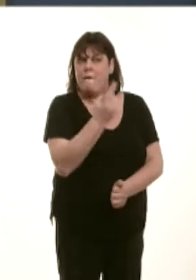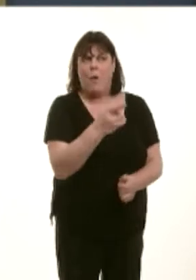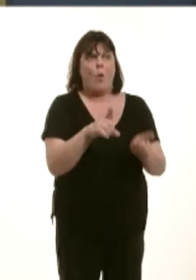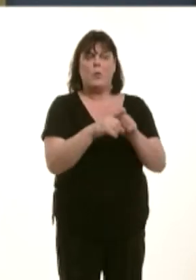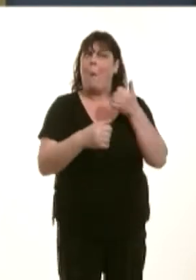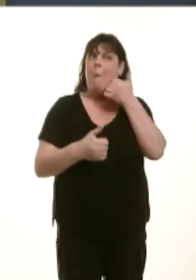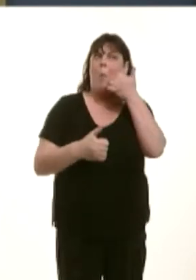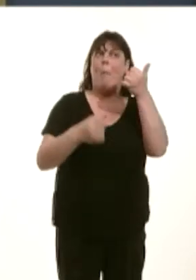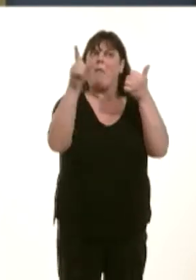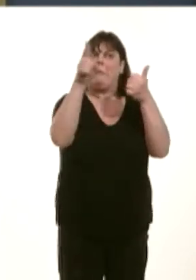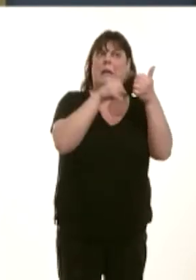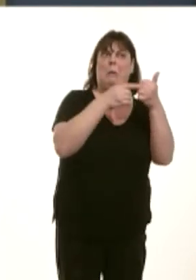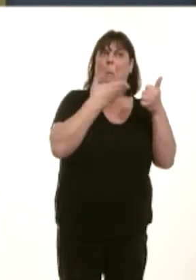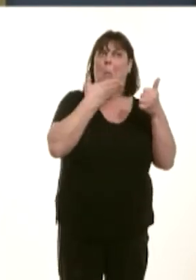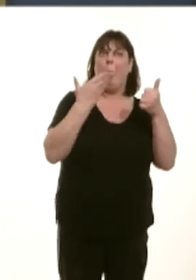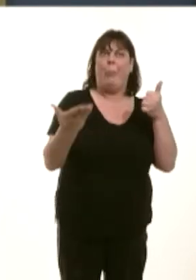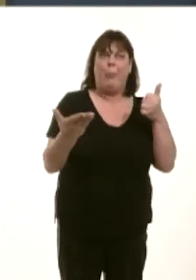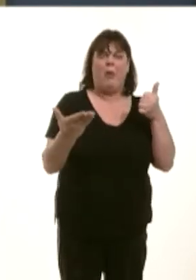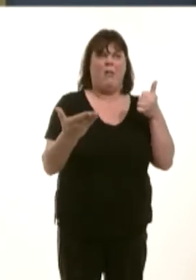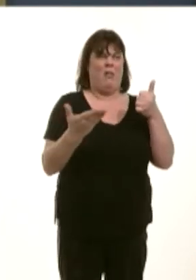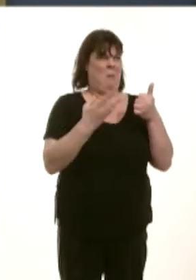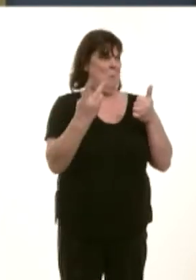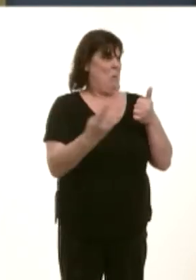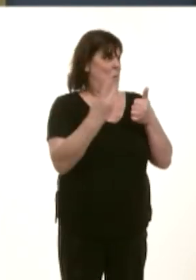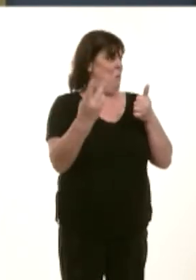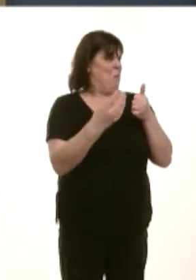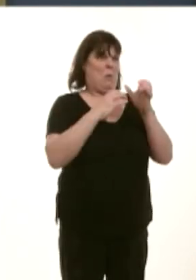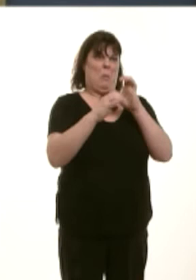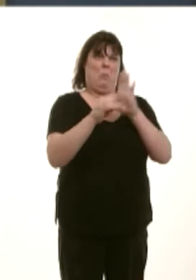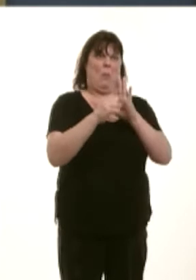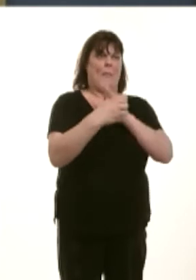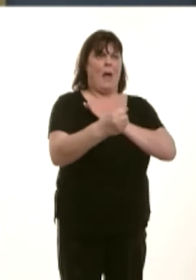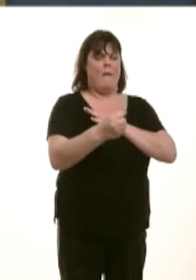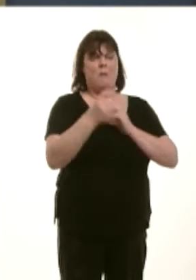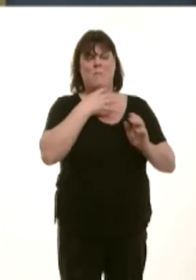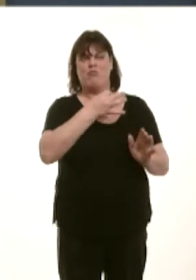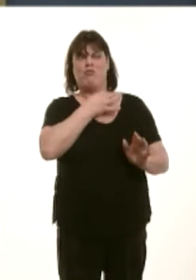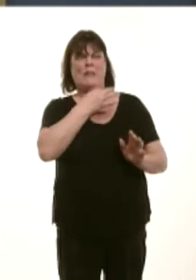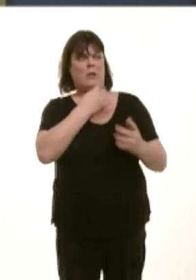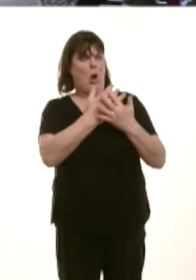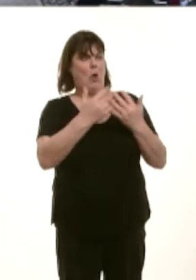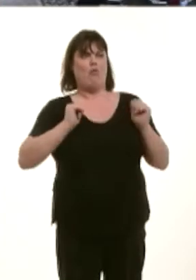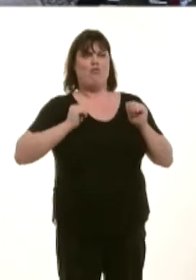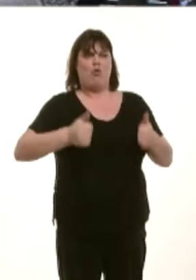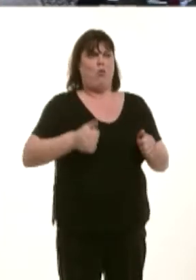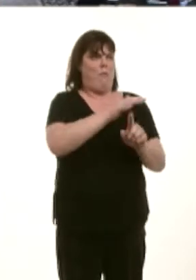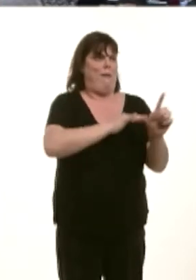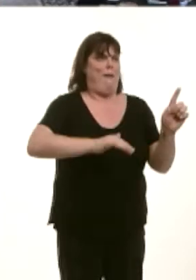mobile phone signal either. Isn’t there a very real risk that some of our rural areas will be left behind with these